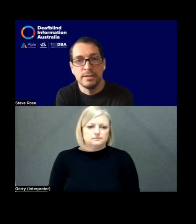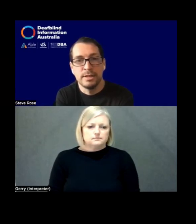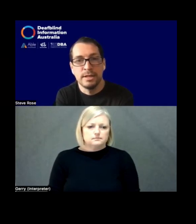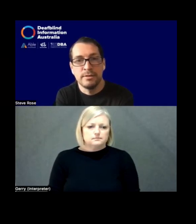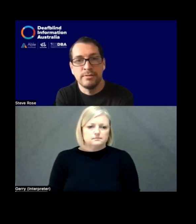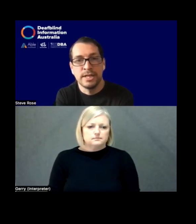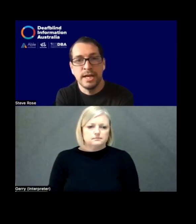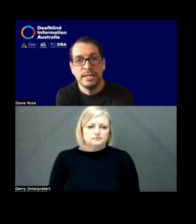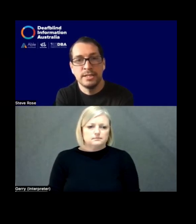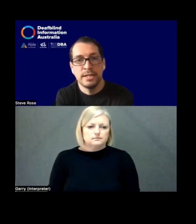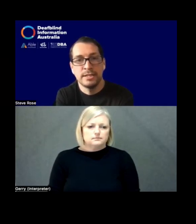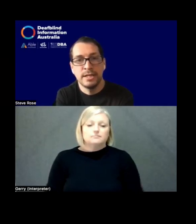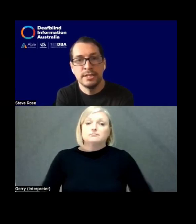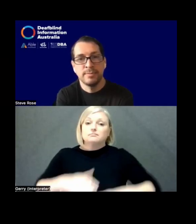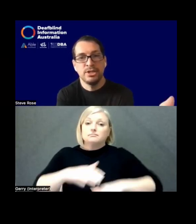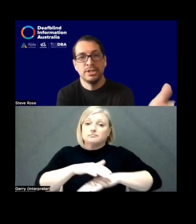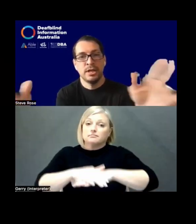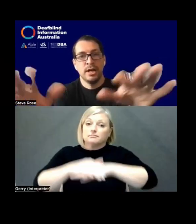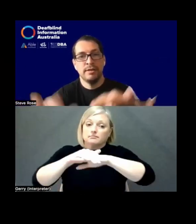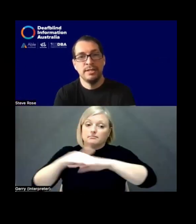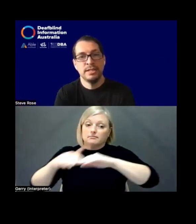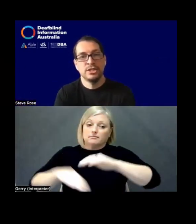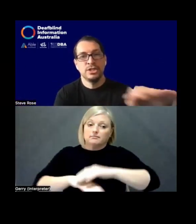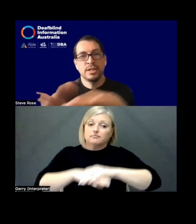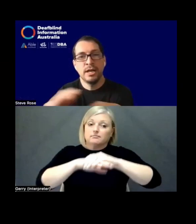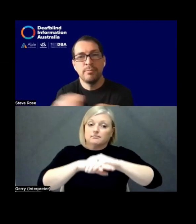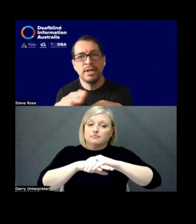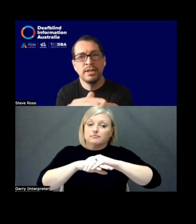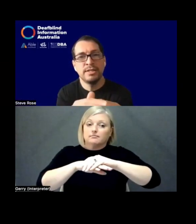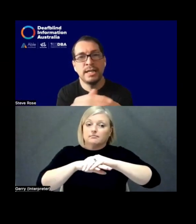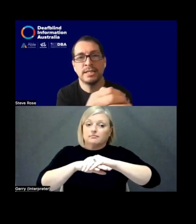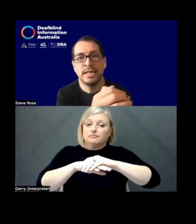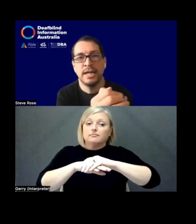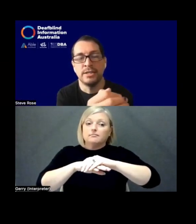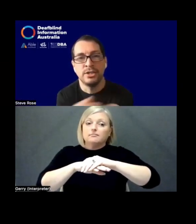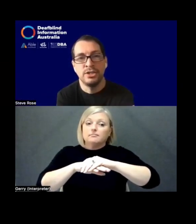Offers her hands and signs again, but she's kinds of listening and kind of bringing those hands together.